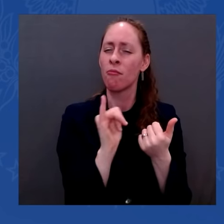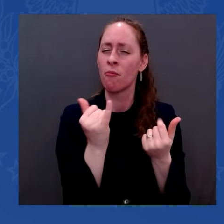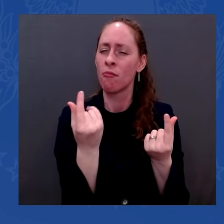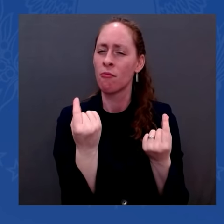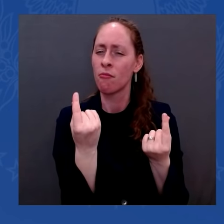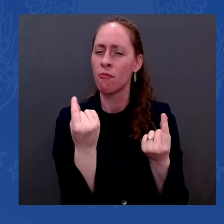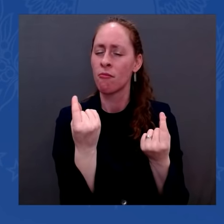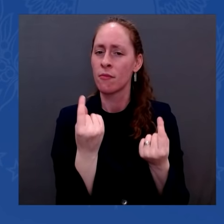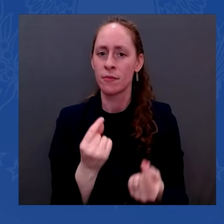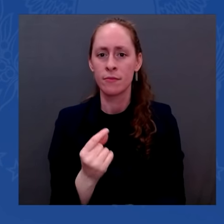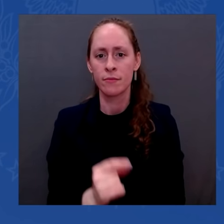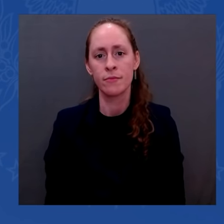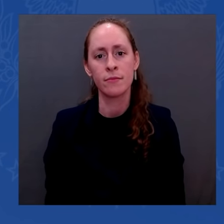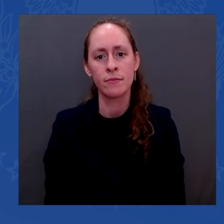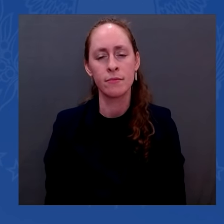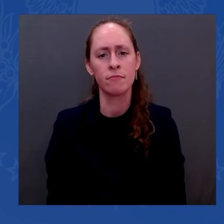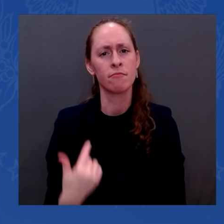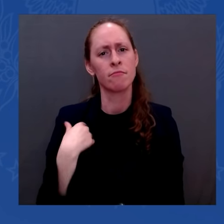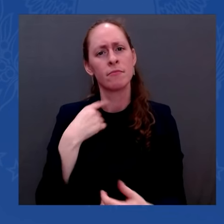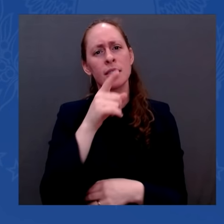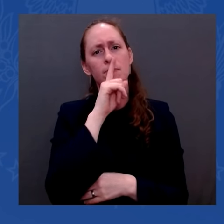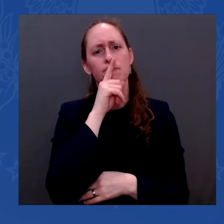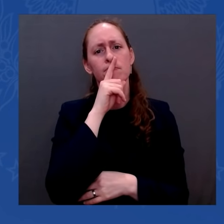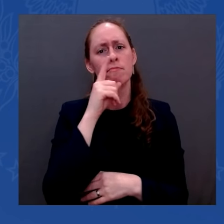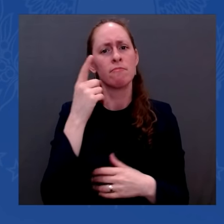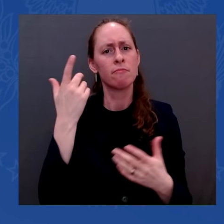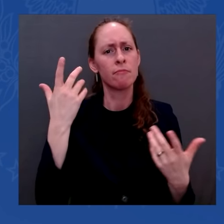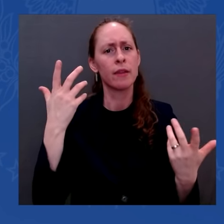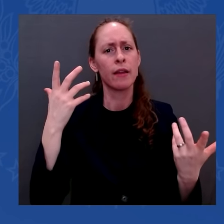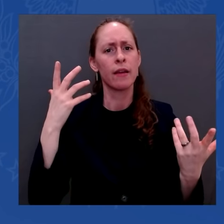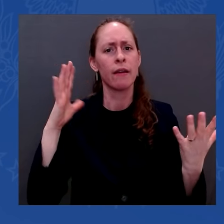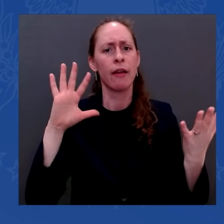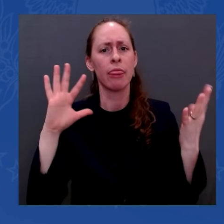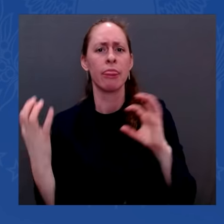The hope is that we can really be transformative,